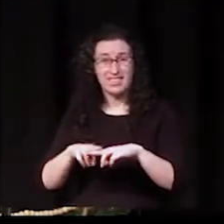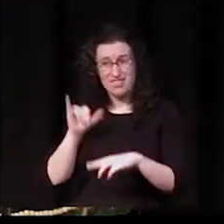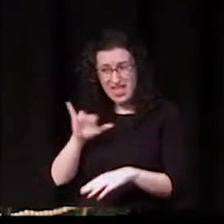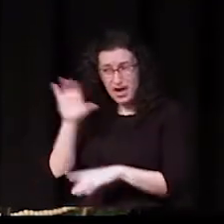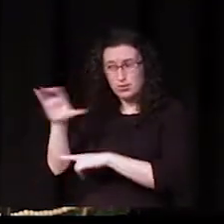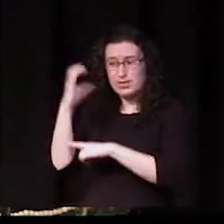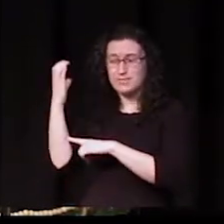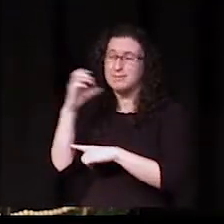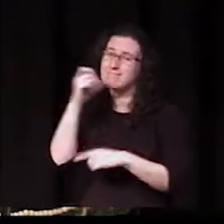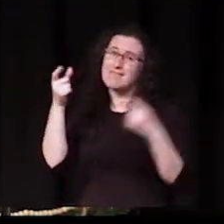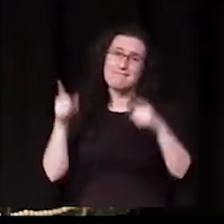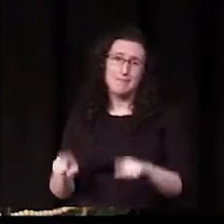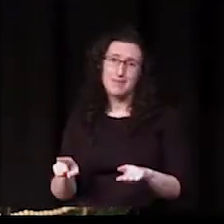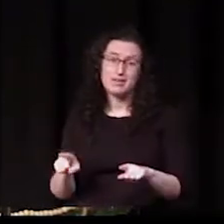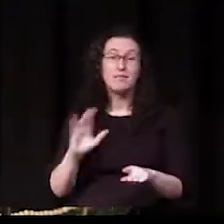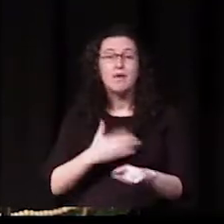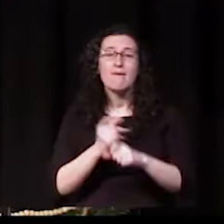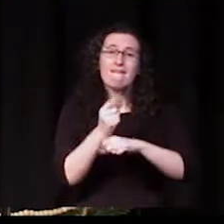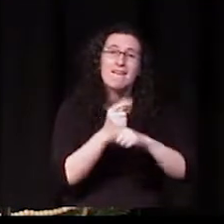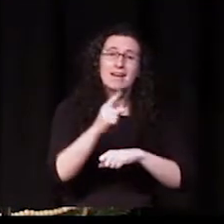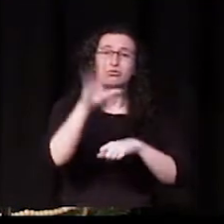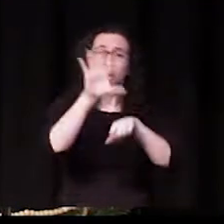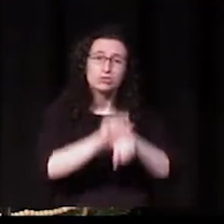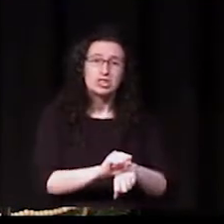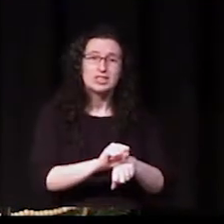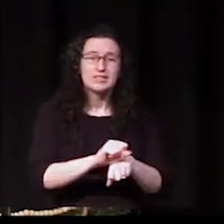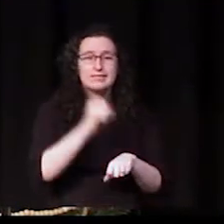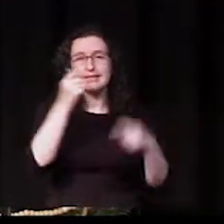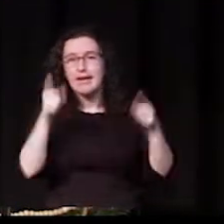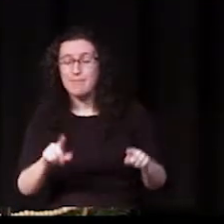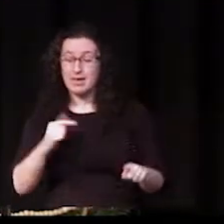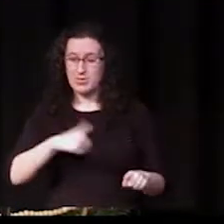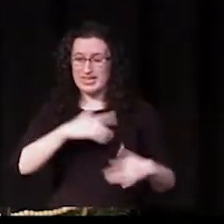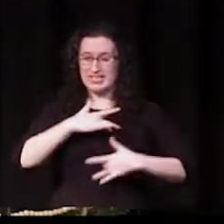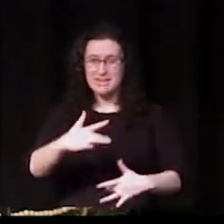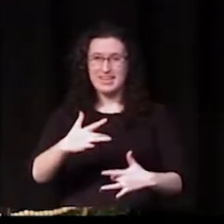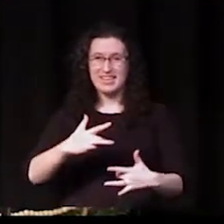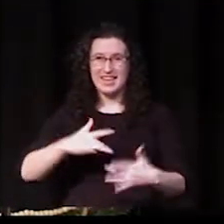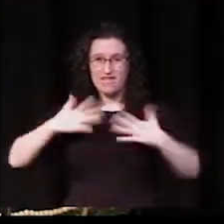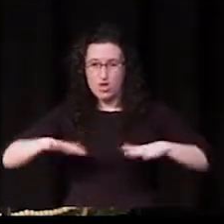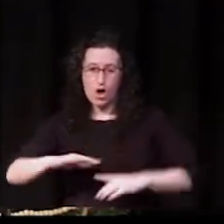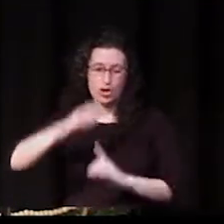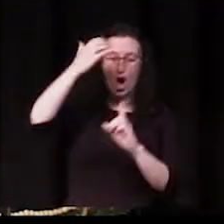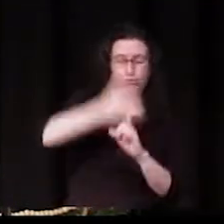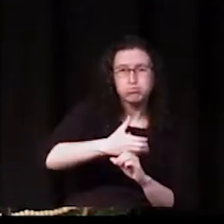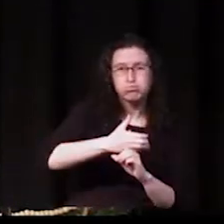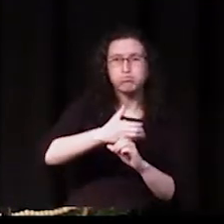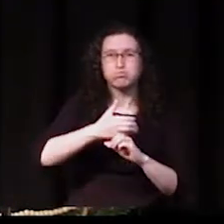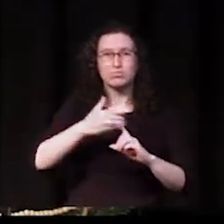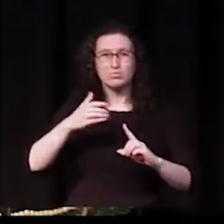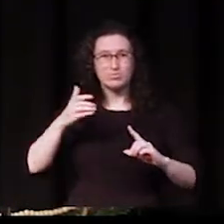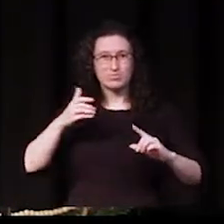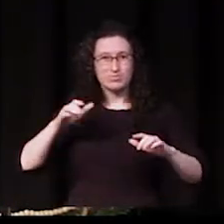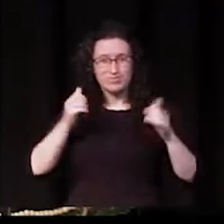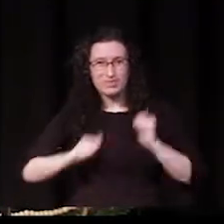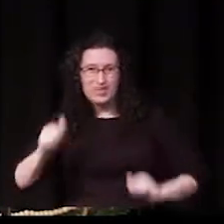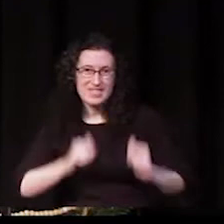Our annual tradition, our rendition of the nativity story, complete with adorable three and four year old wise men,